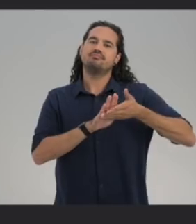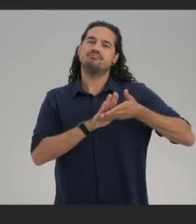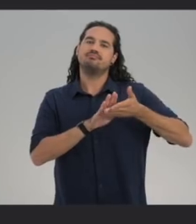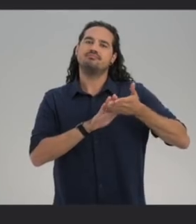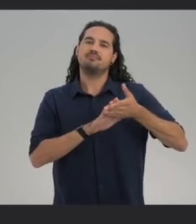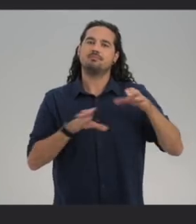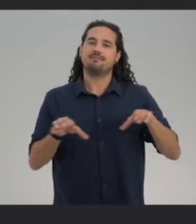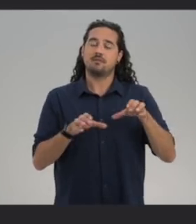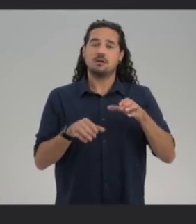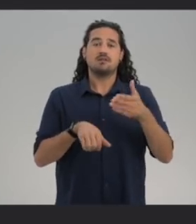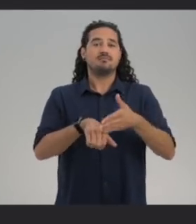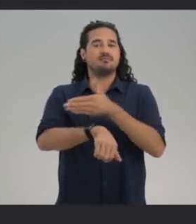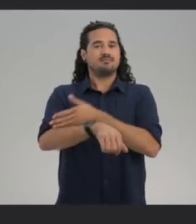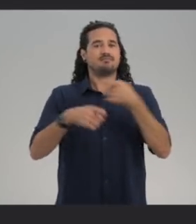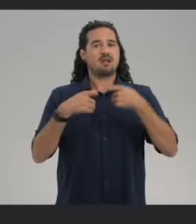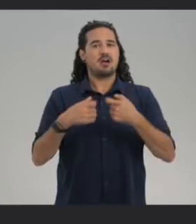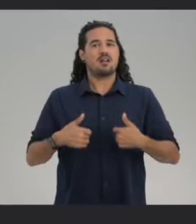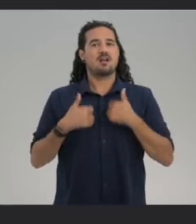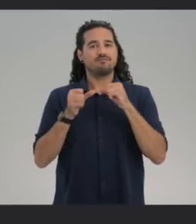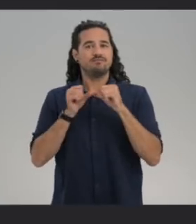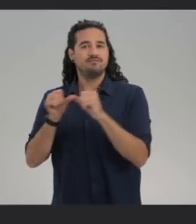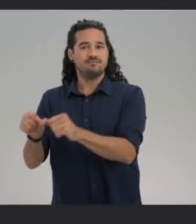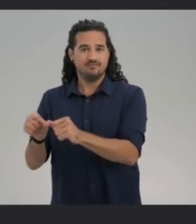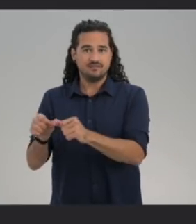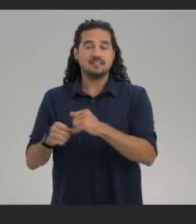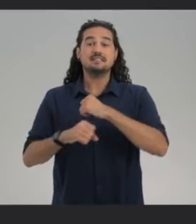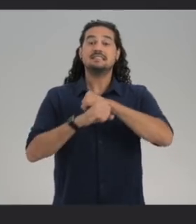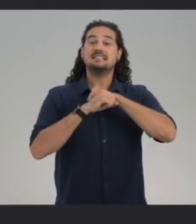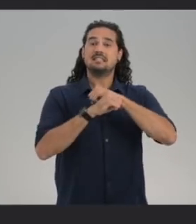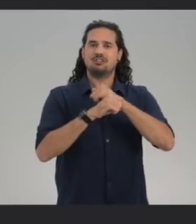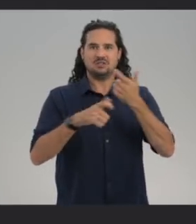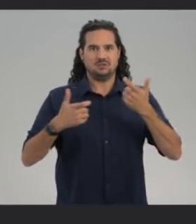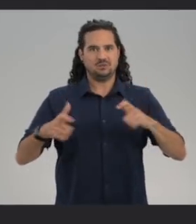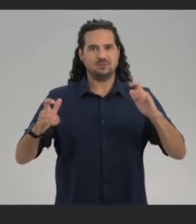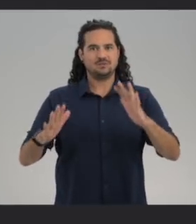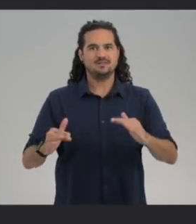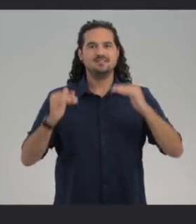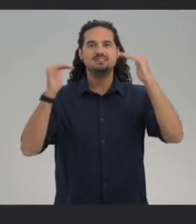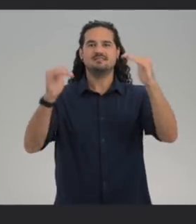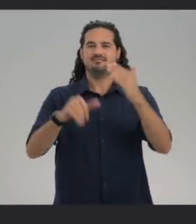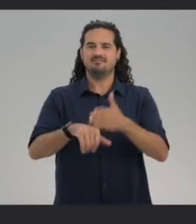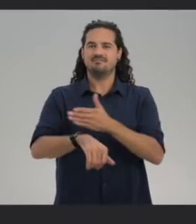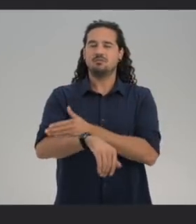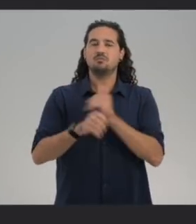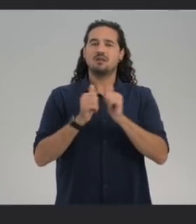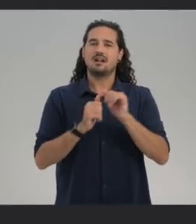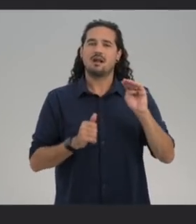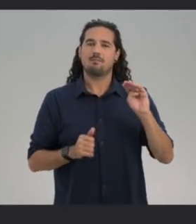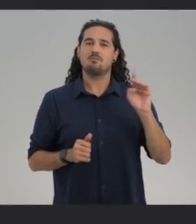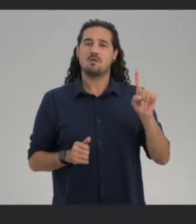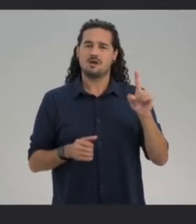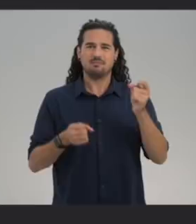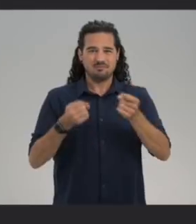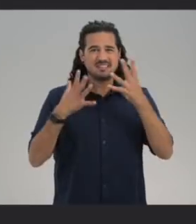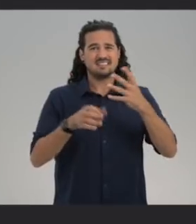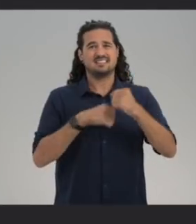When it comes to security, M1 represents a major leap forward. For years on iOS, we've worked to continuously advance